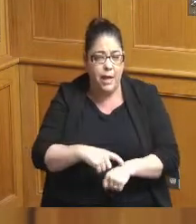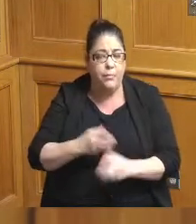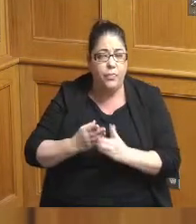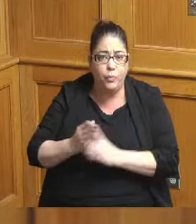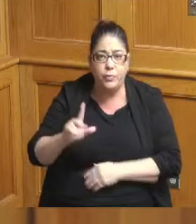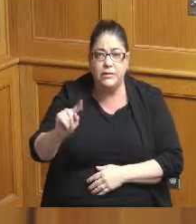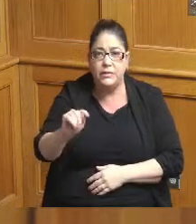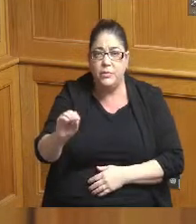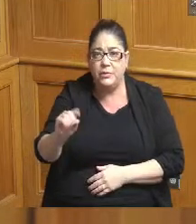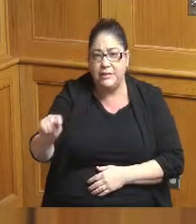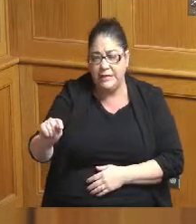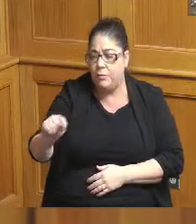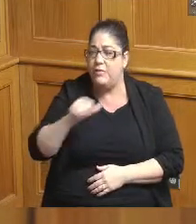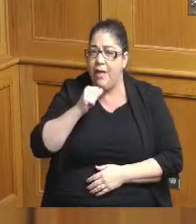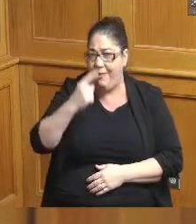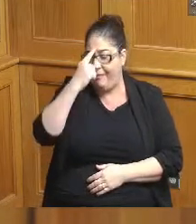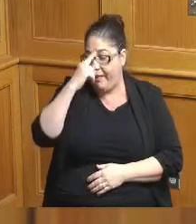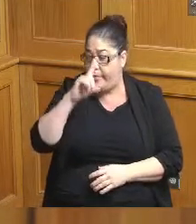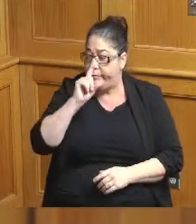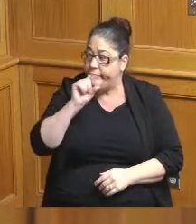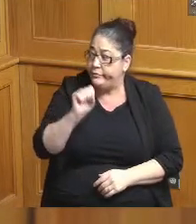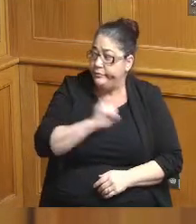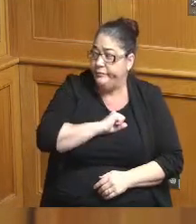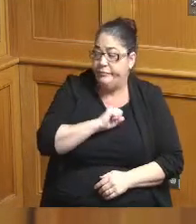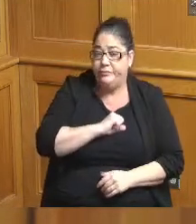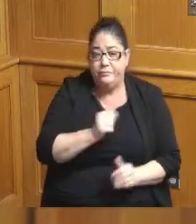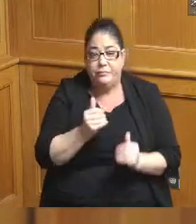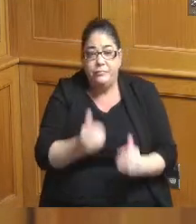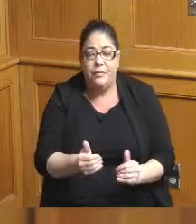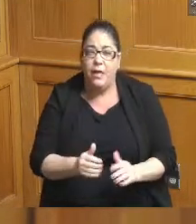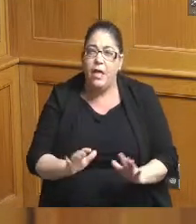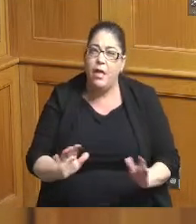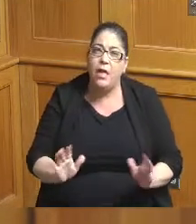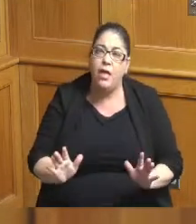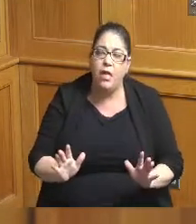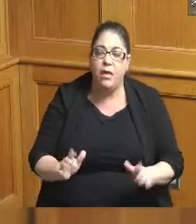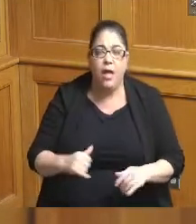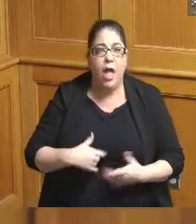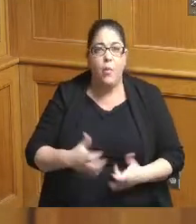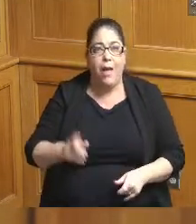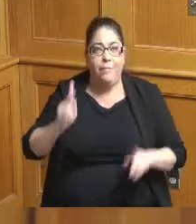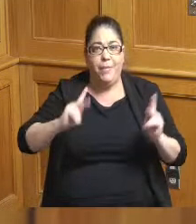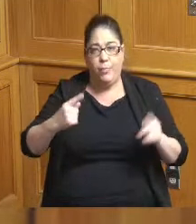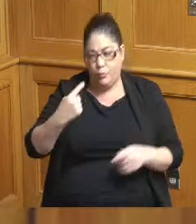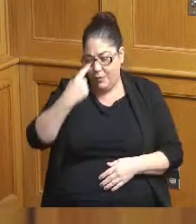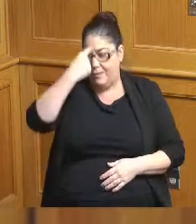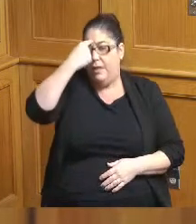we did not take that lightly and so I just don't want people to get Come Away with the impression